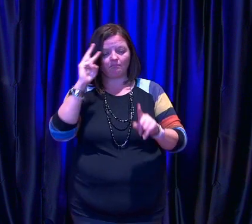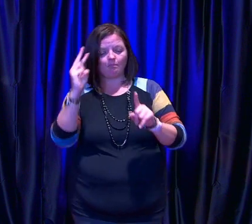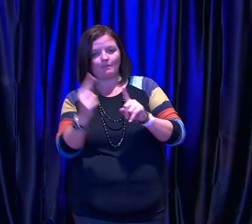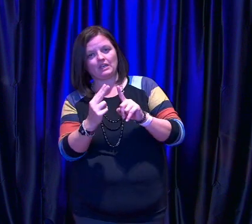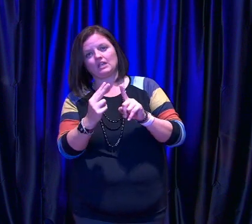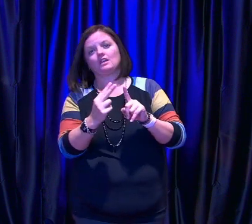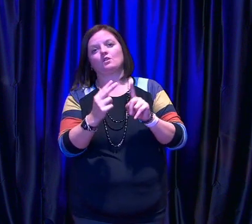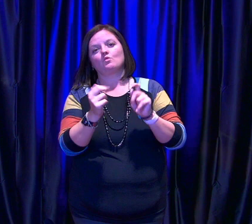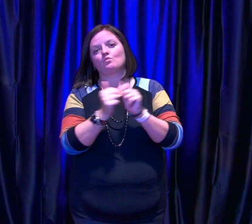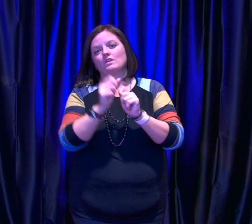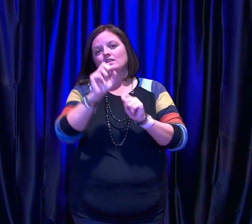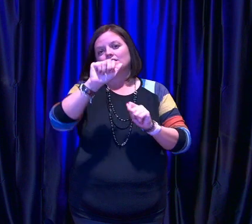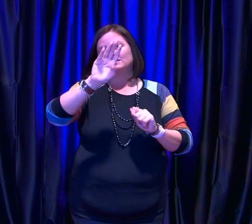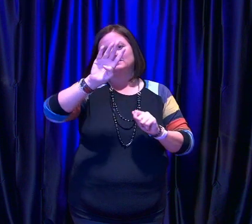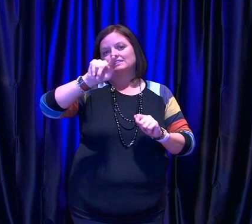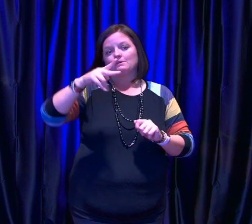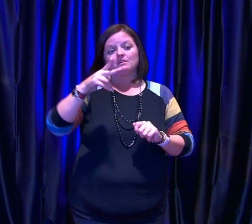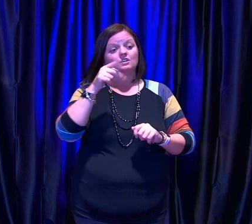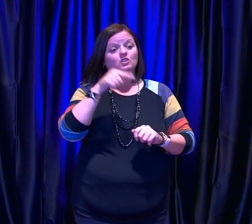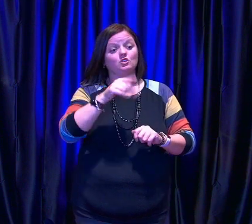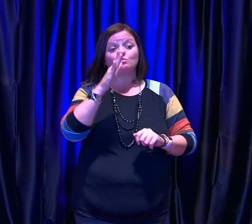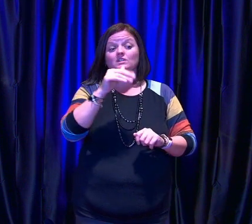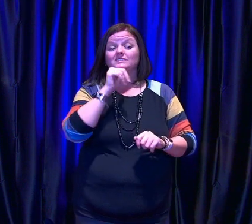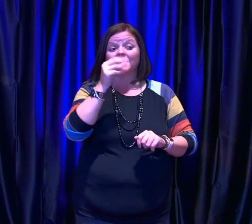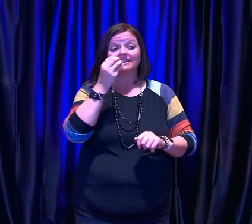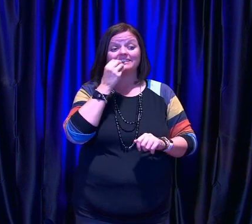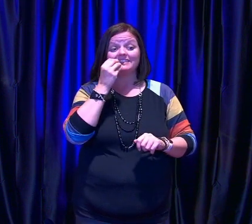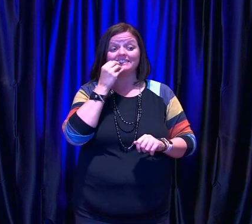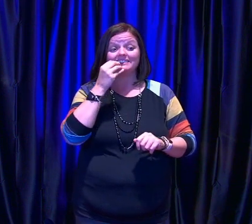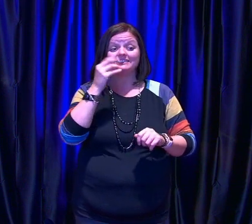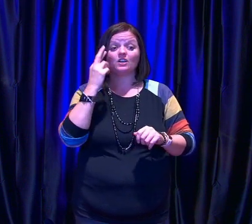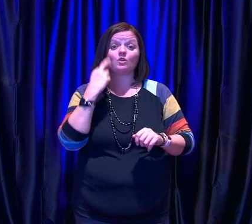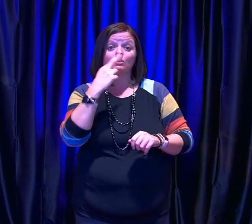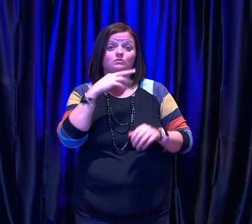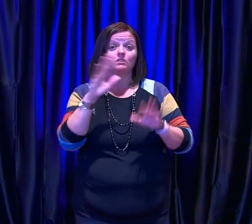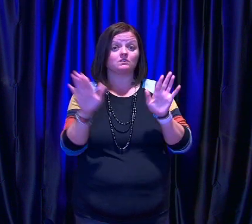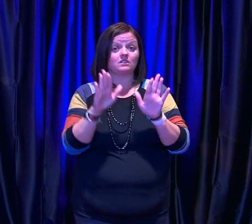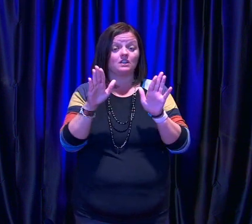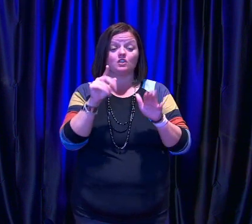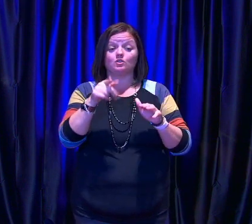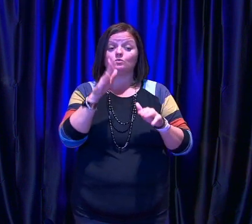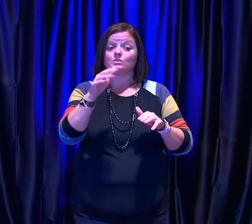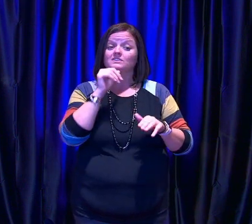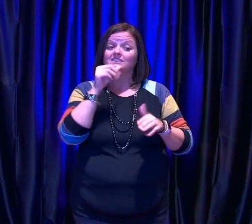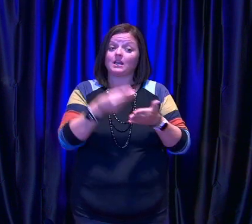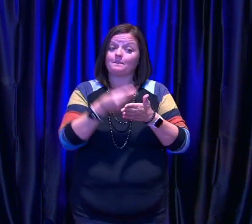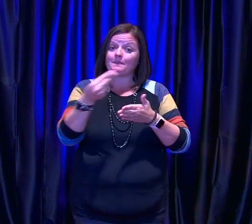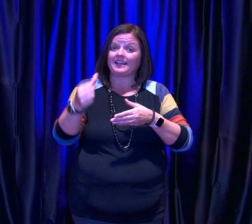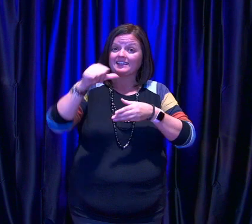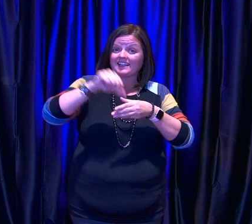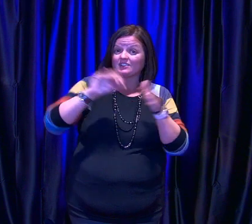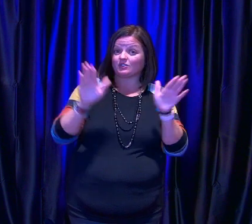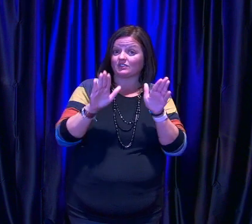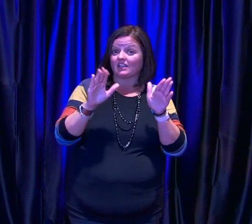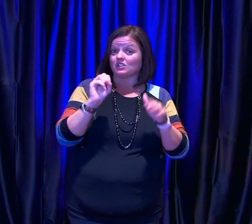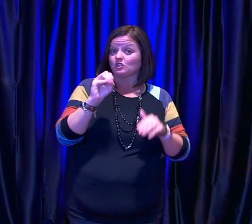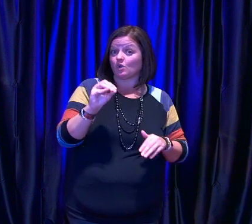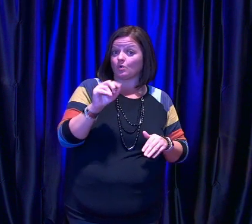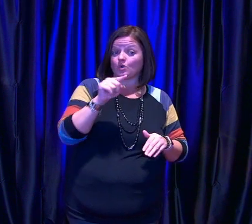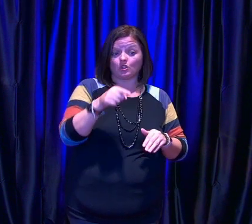not eat out on sunday and so we never did thou shalt not buy gas on sunday so you planned ahead or